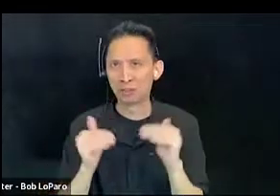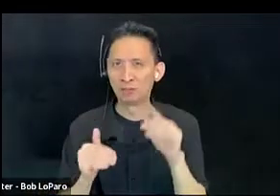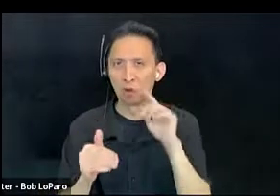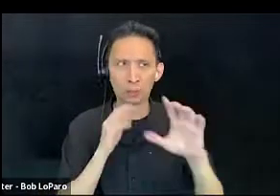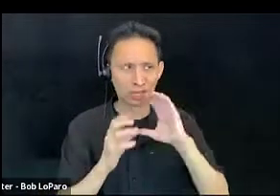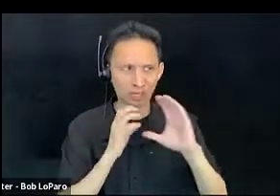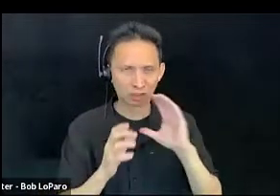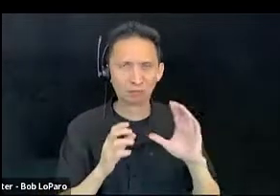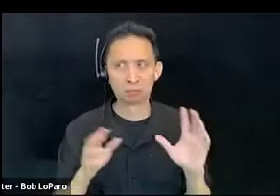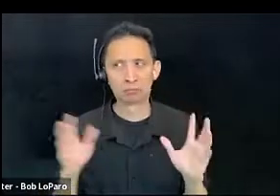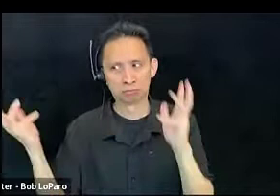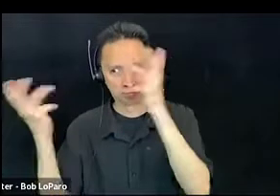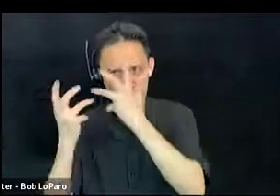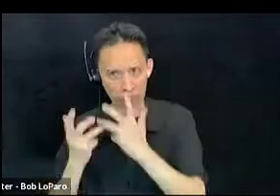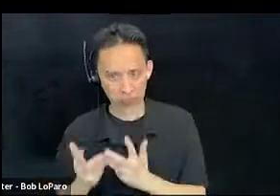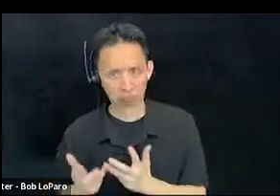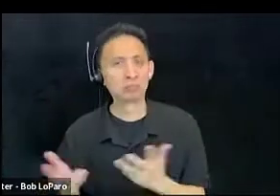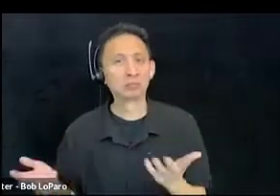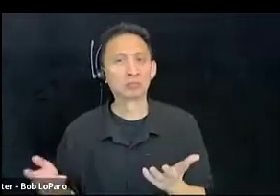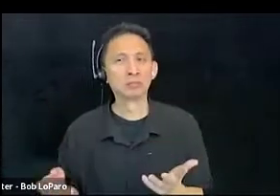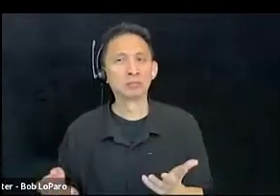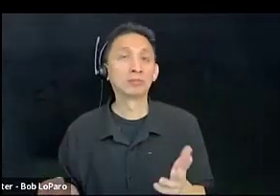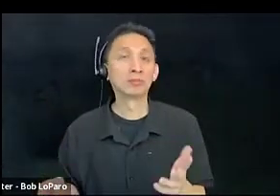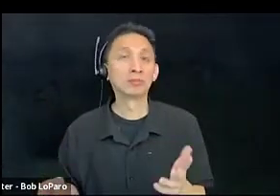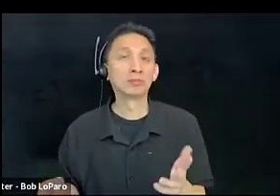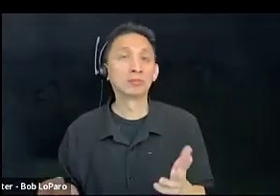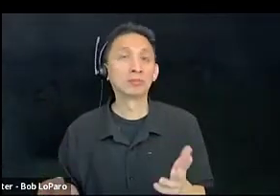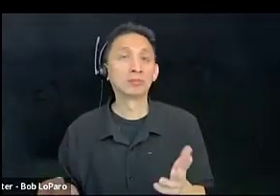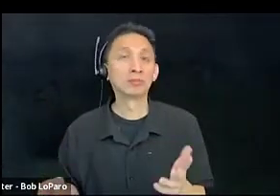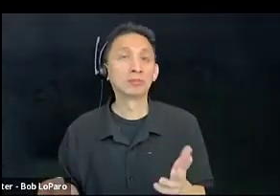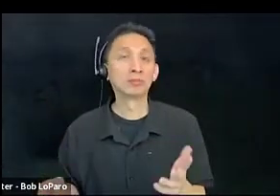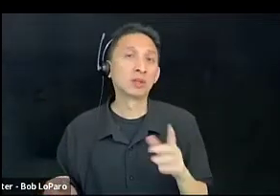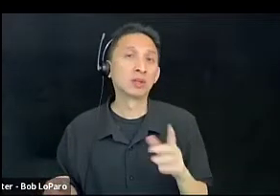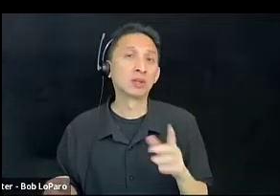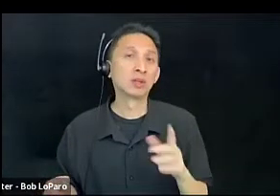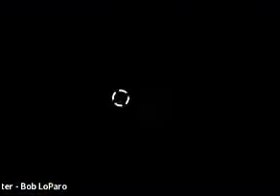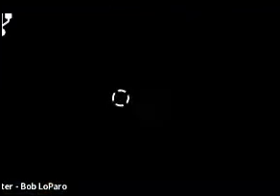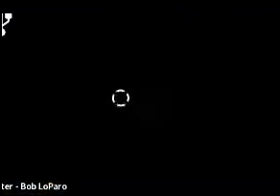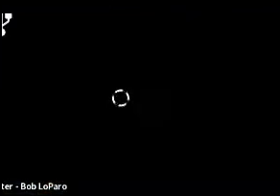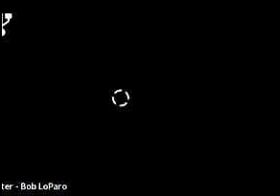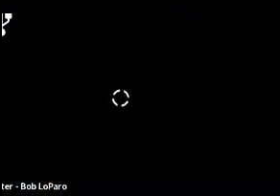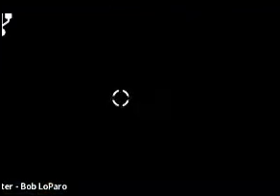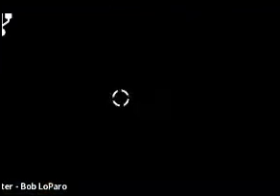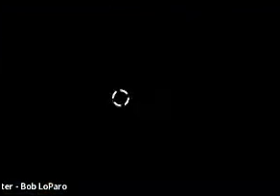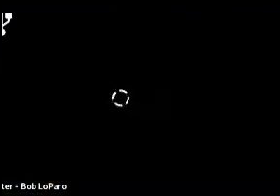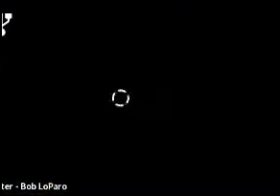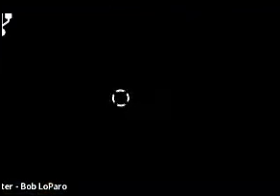which is essentially an assessment of expressive communication on a pre-linguistic level.